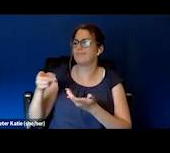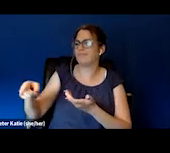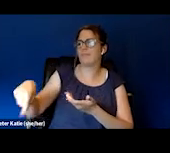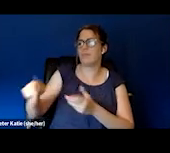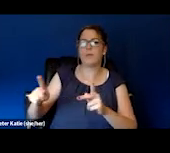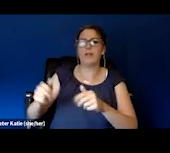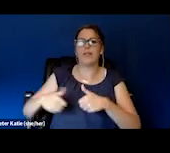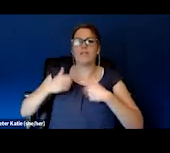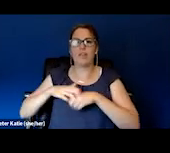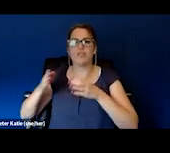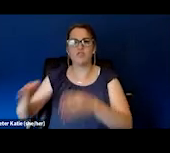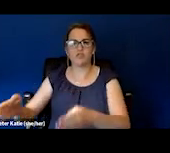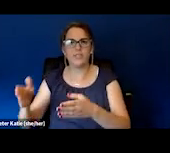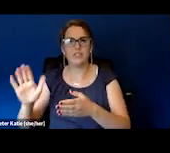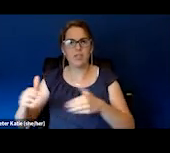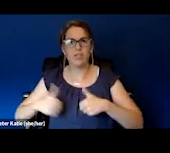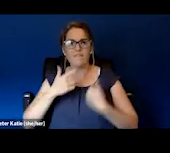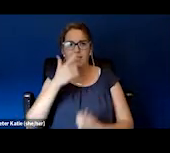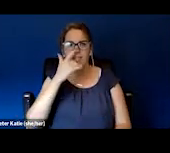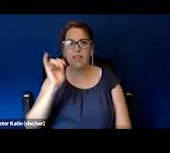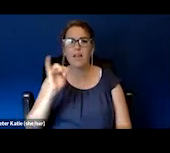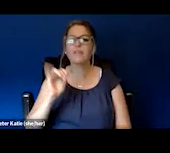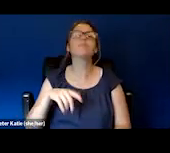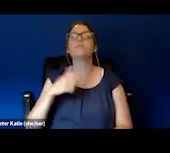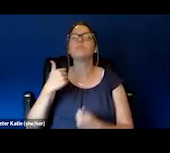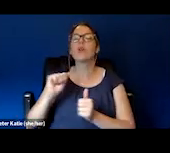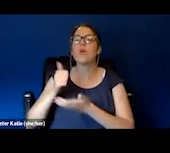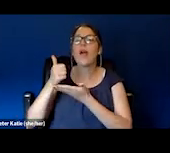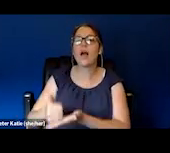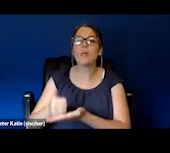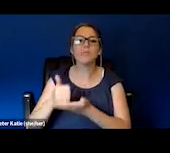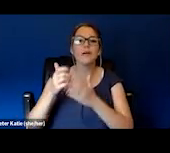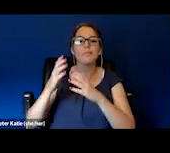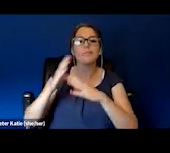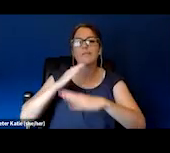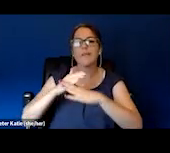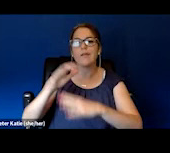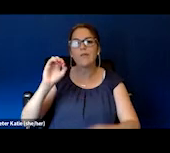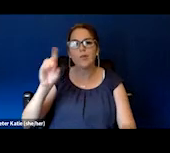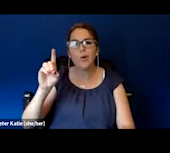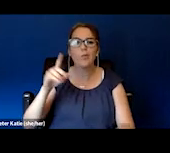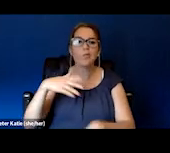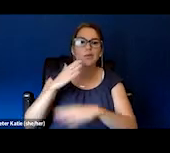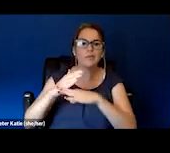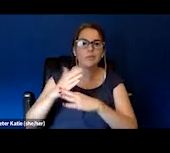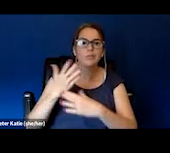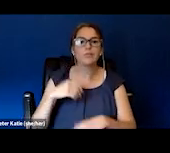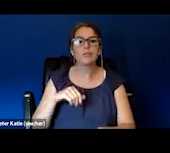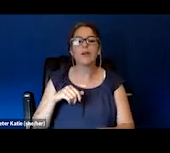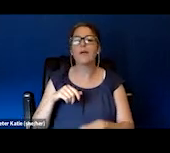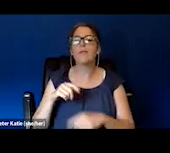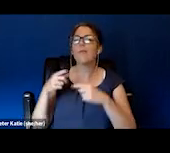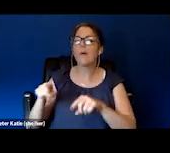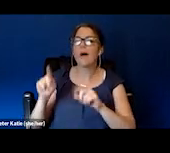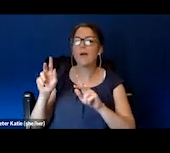and overdose prevention while folks are awaiting housing resources, so while they're still living in unsheltered, or maybe even sheltered environments,